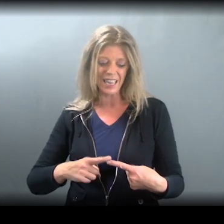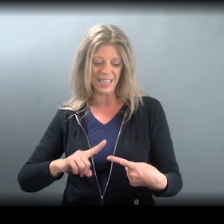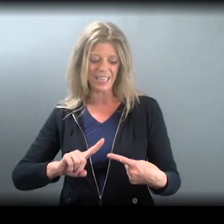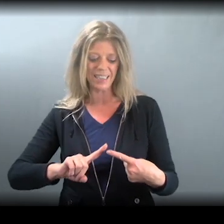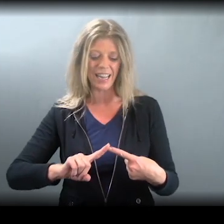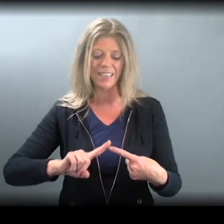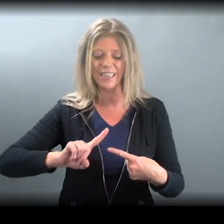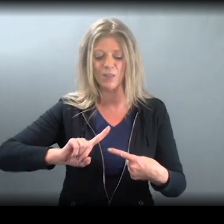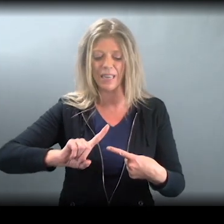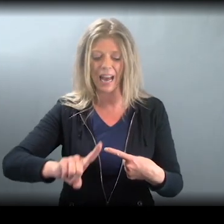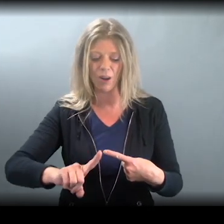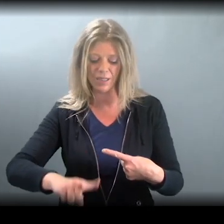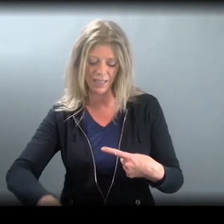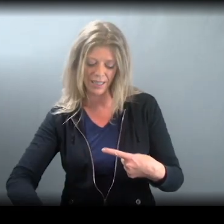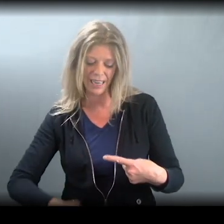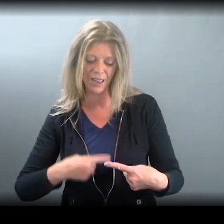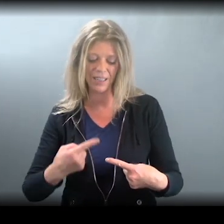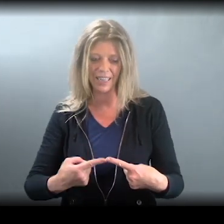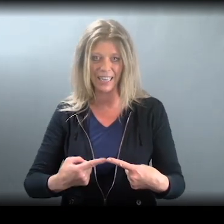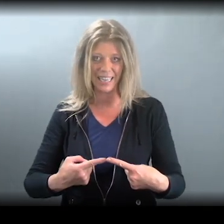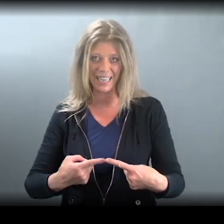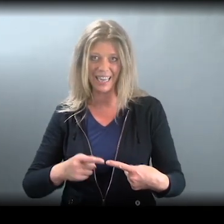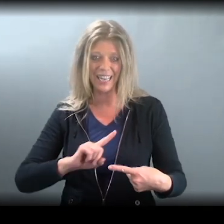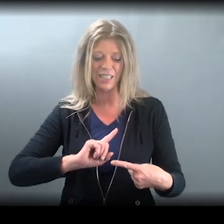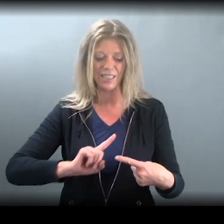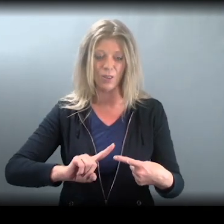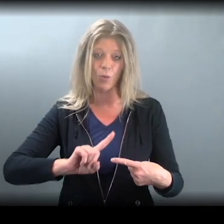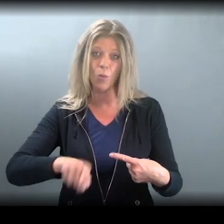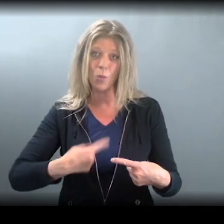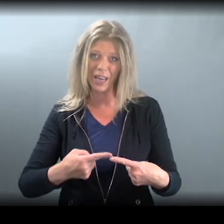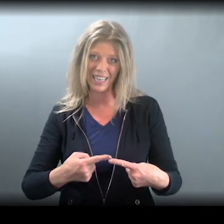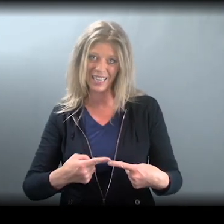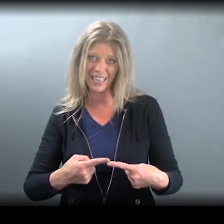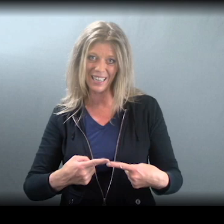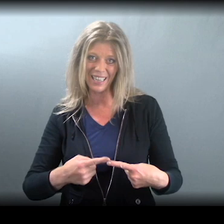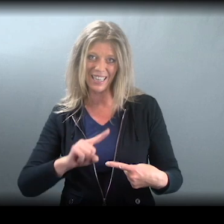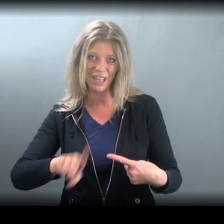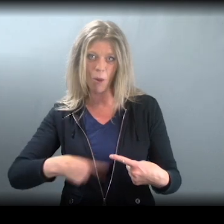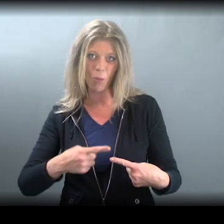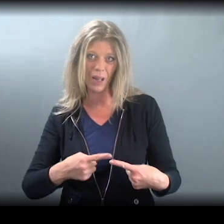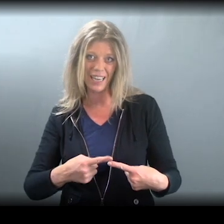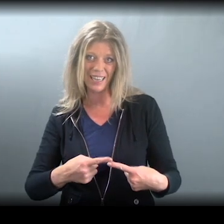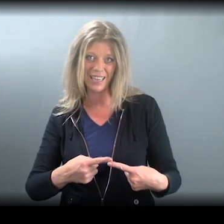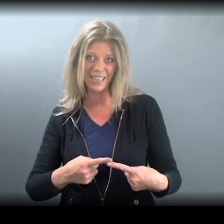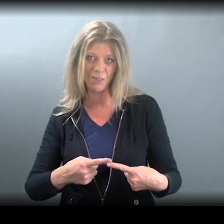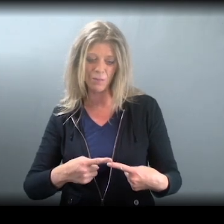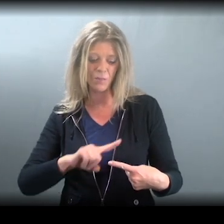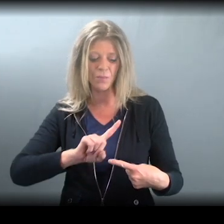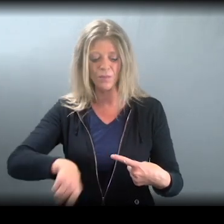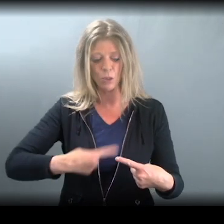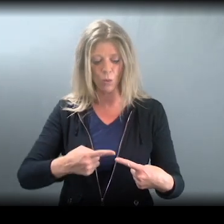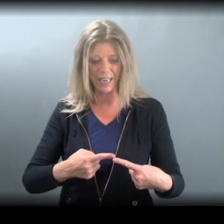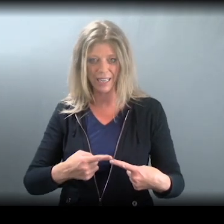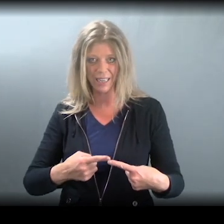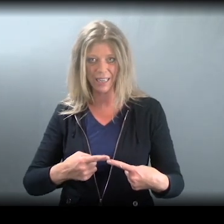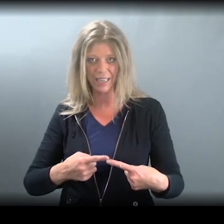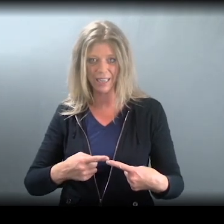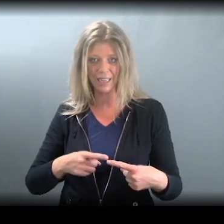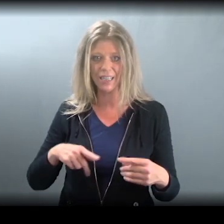In this case, it goes out, down, and in. So, WHEN